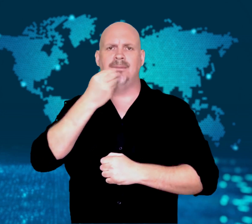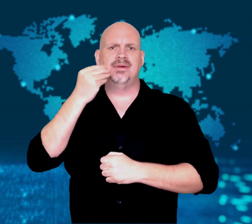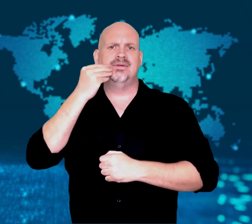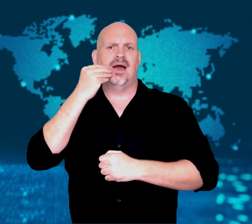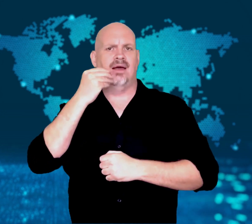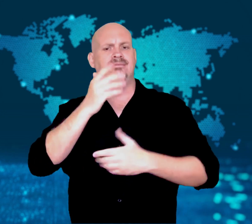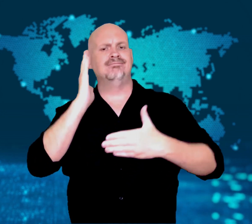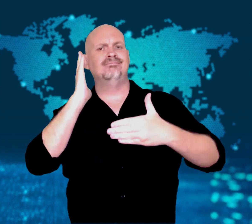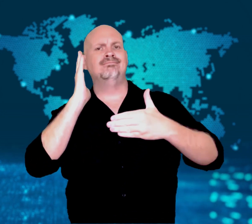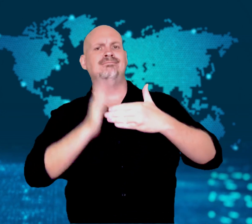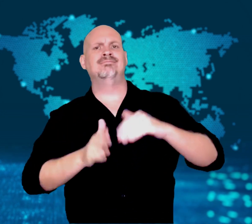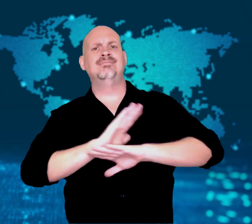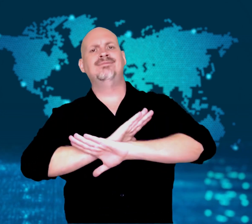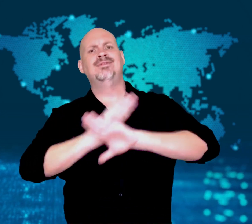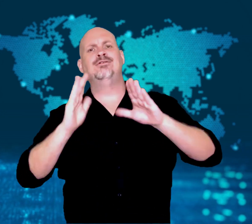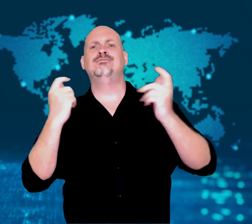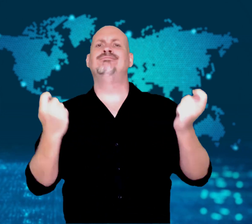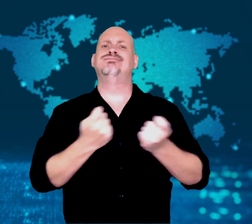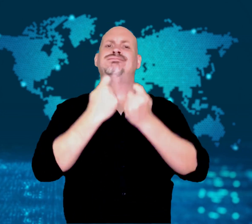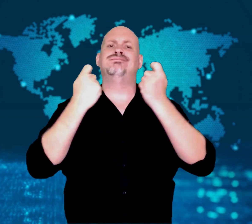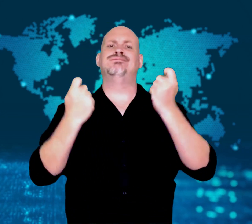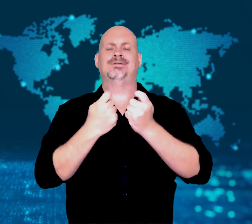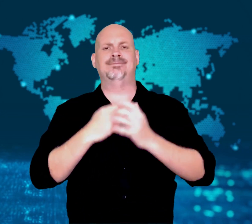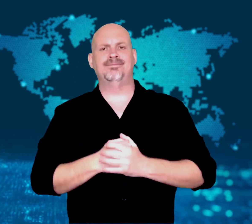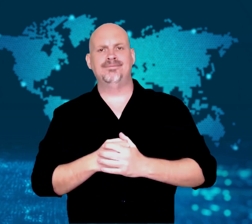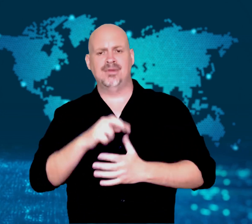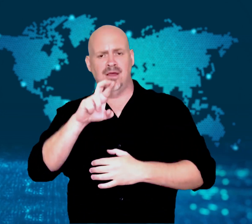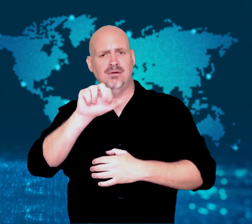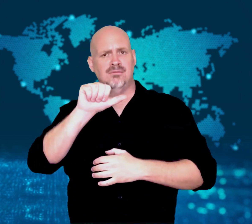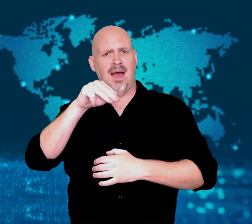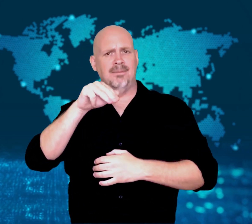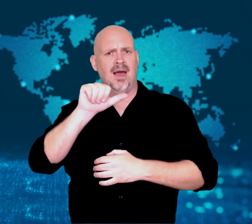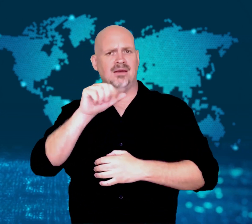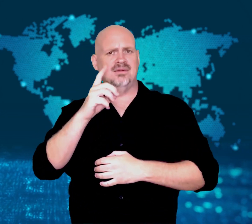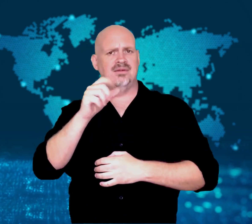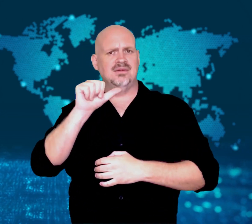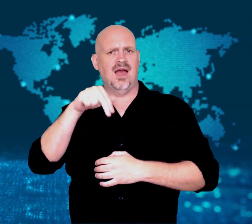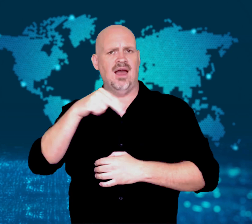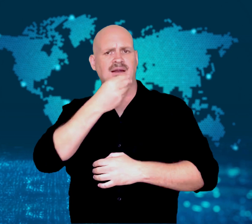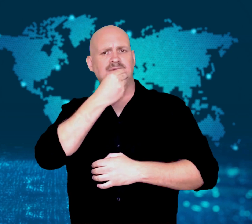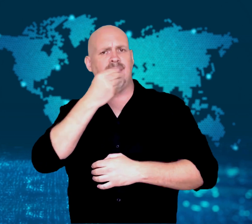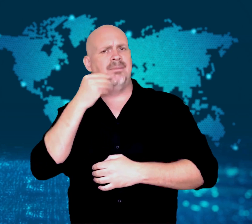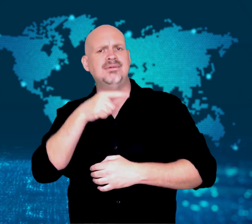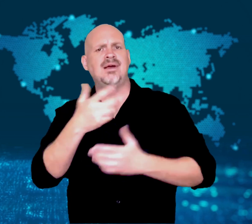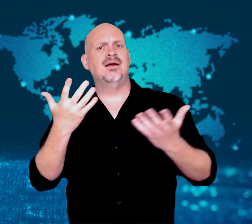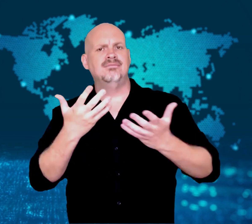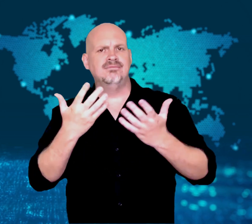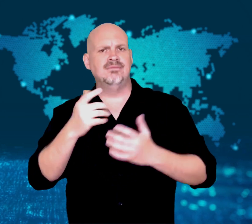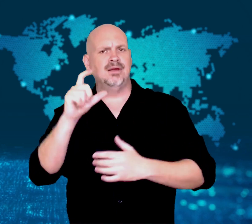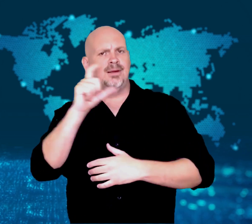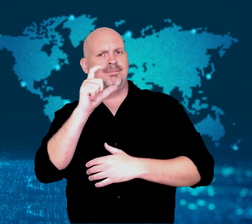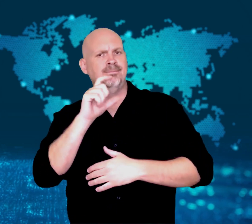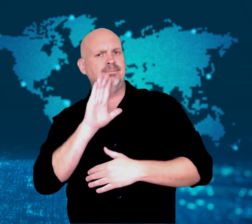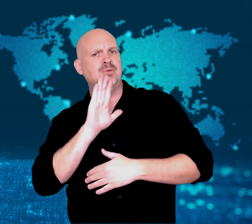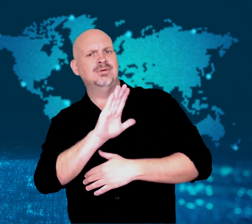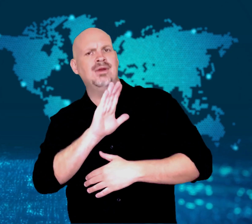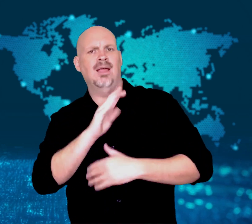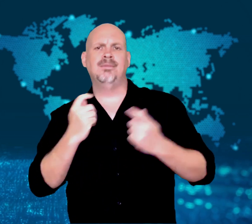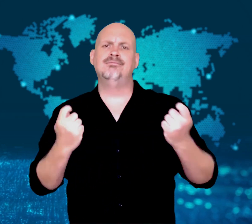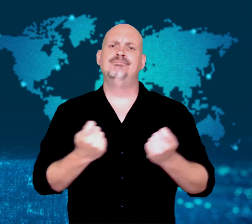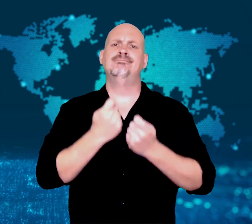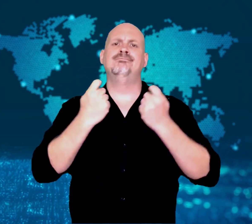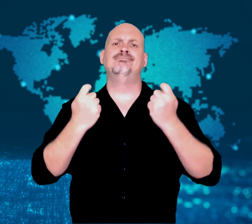Ramadan is a month of fasting that is celebrated by Muslims worldwide.